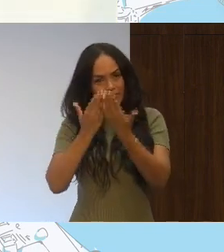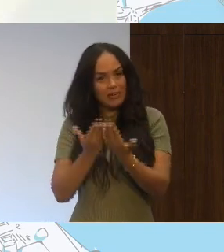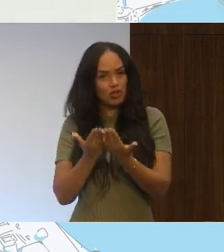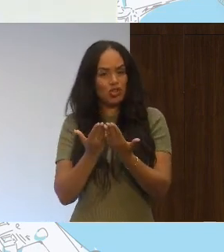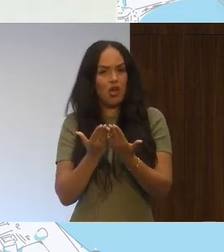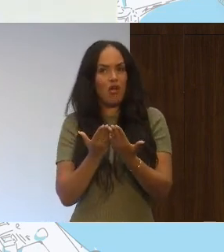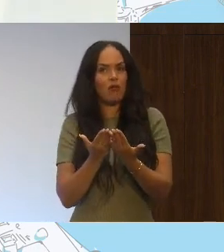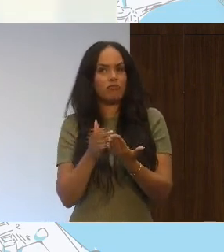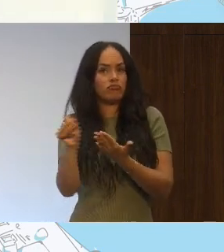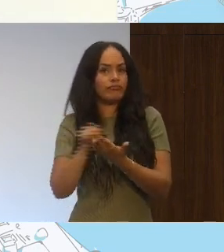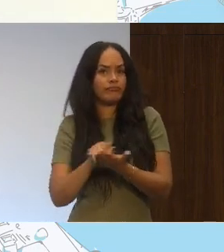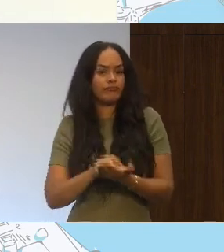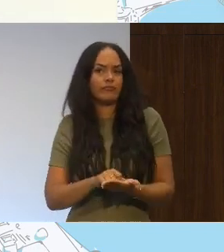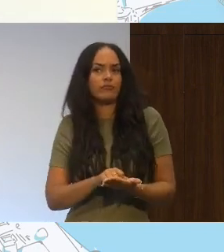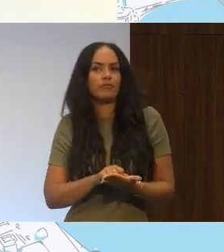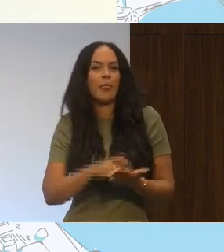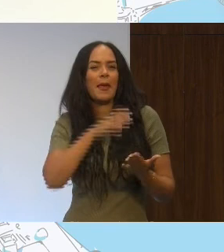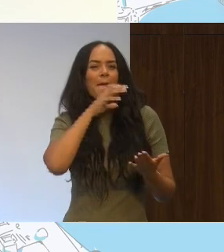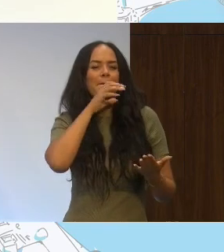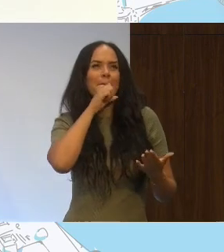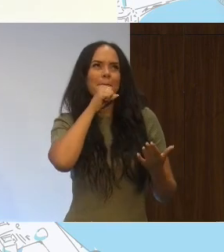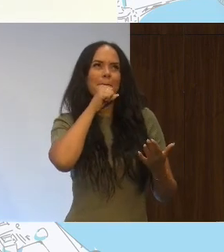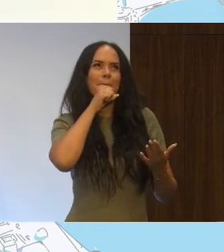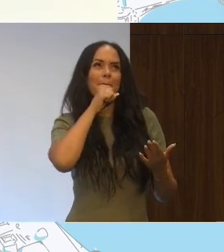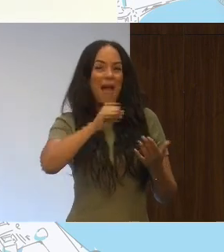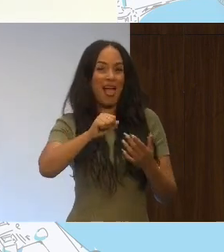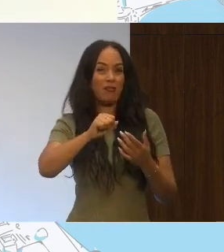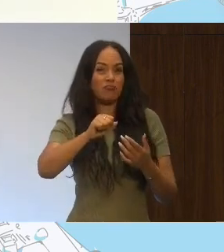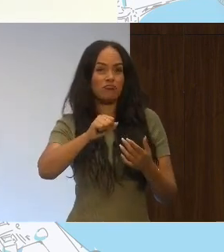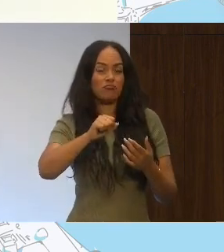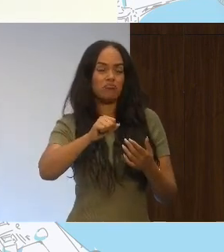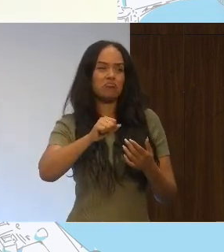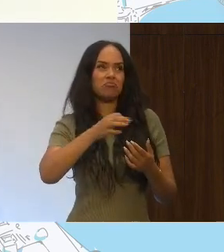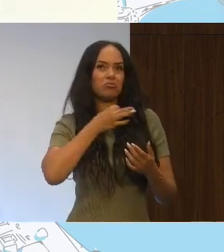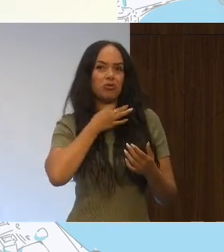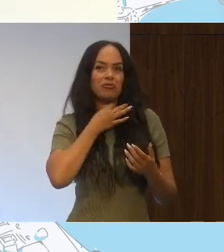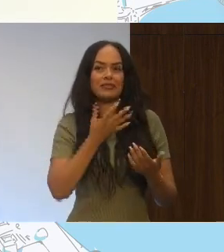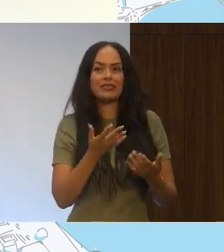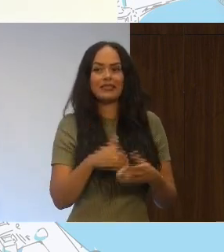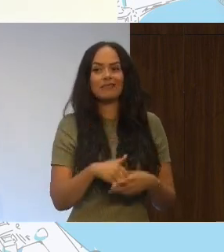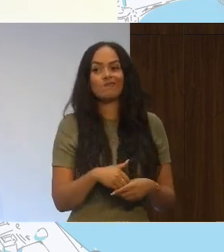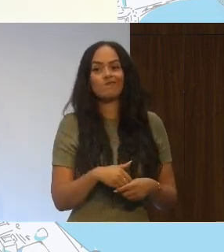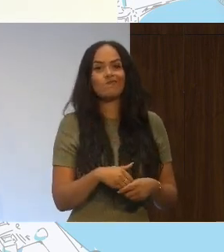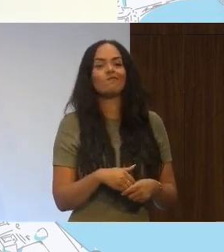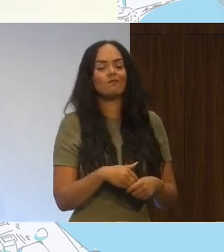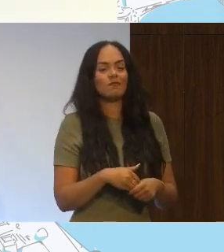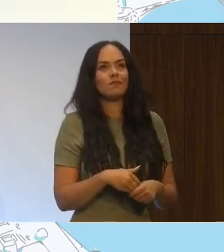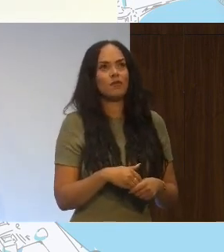is that the males are really not at risk for stroke. So the other thing I'm guessing, but I've had a lot of training